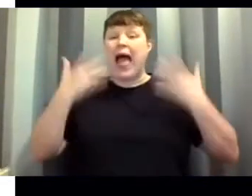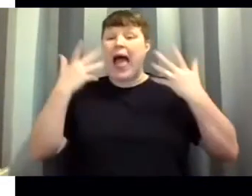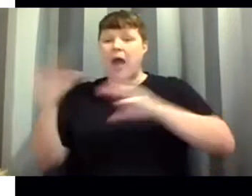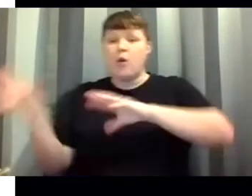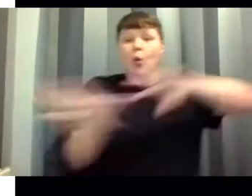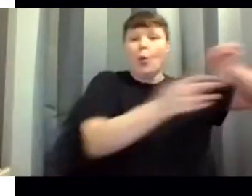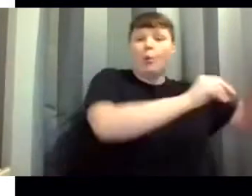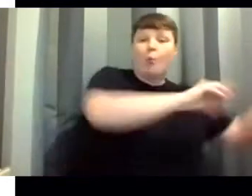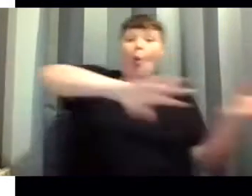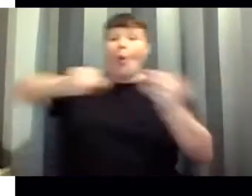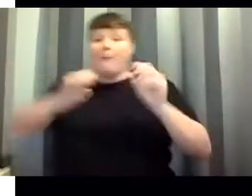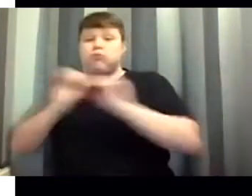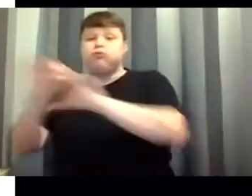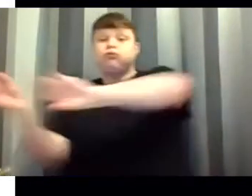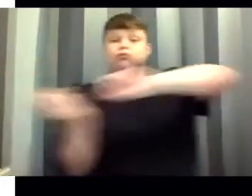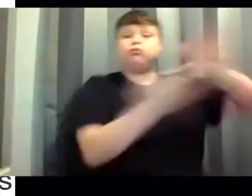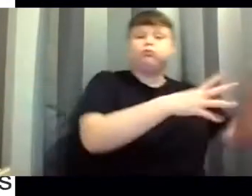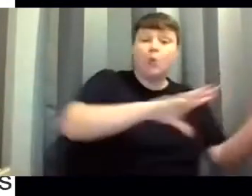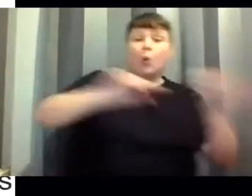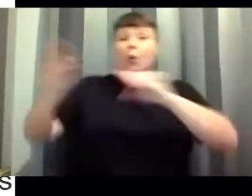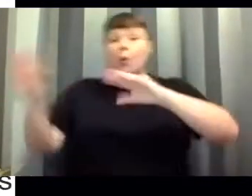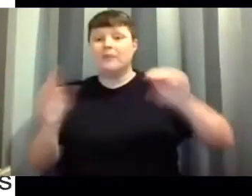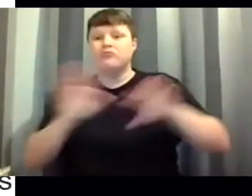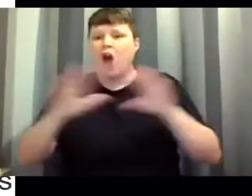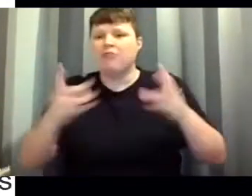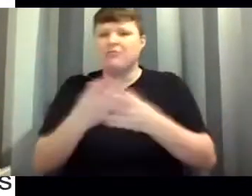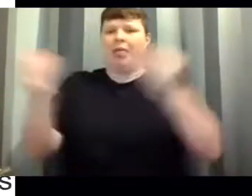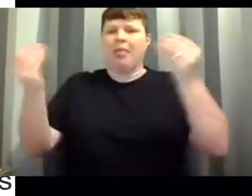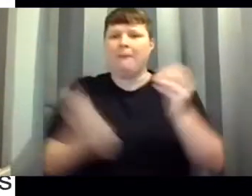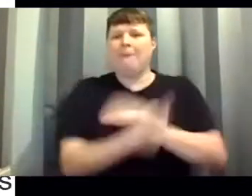Things get transported and then compressed. So there's a lot of complexity there!